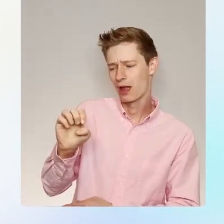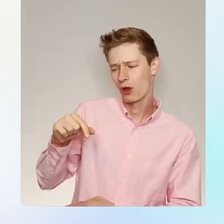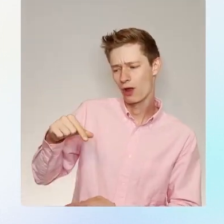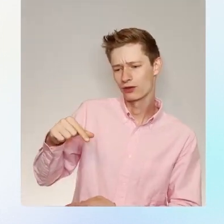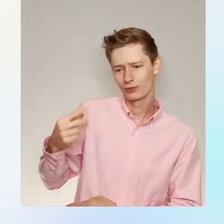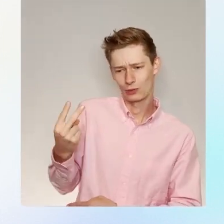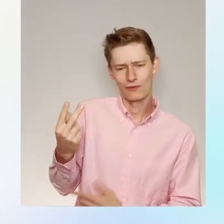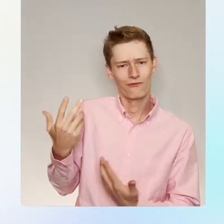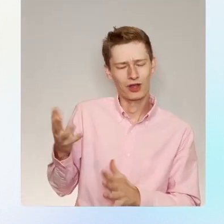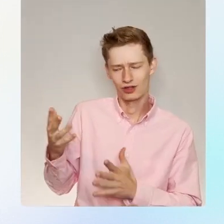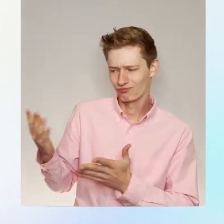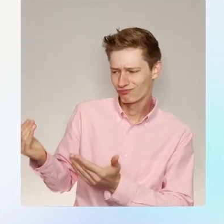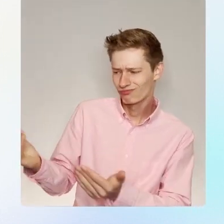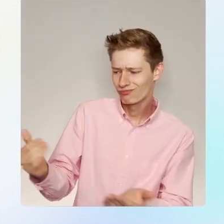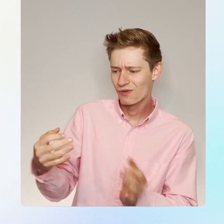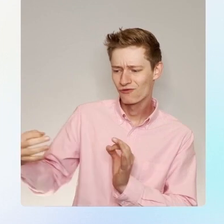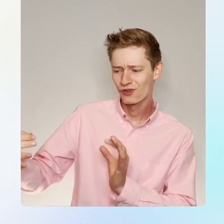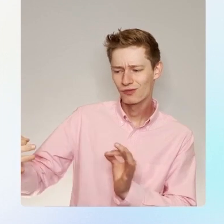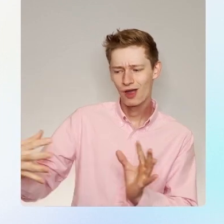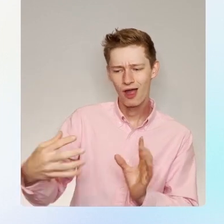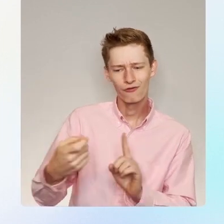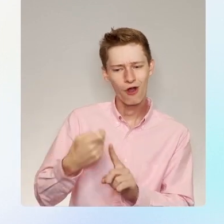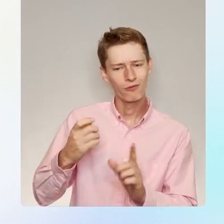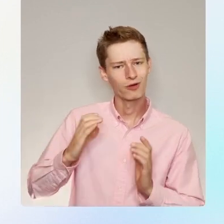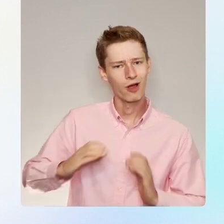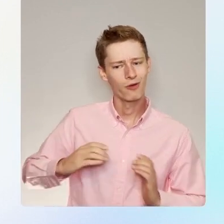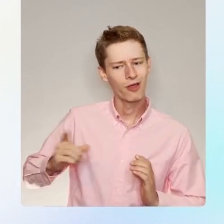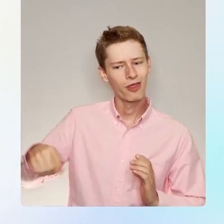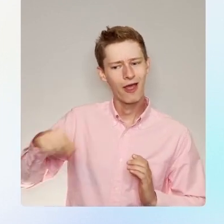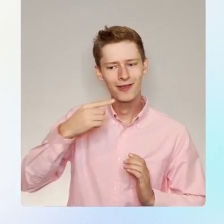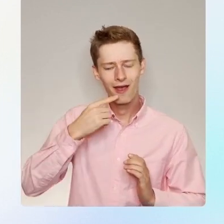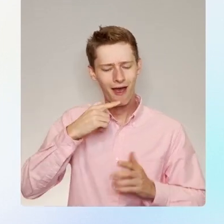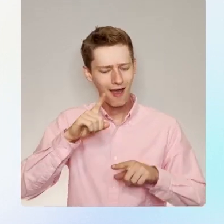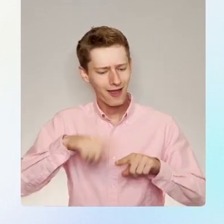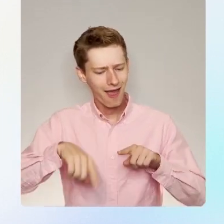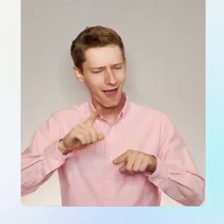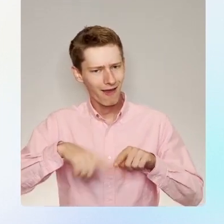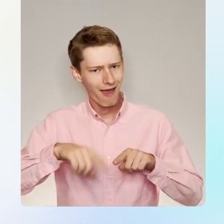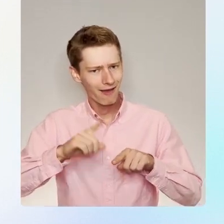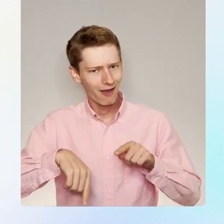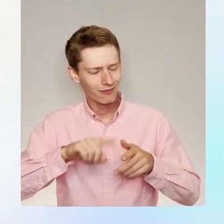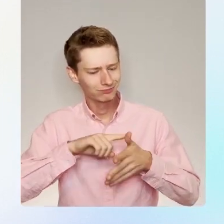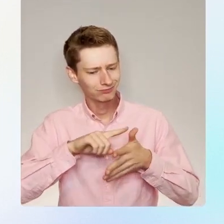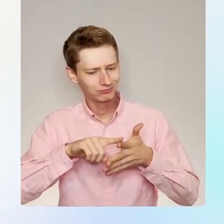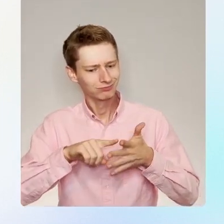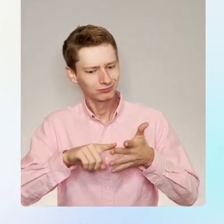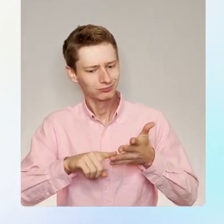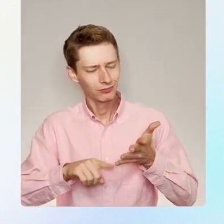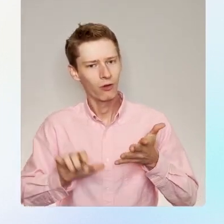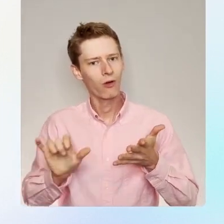about all the things they want to do with VR that aren't possible today. It's this very feedback that has inspired